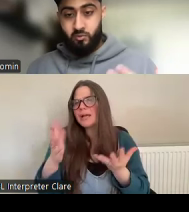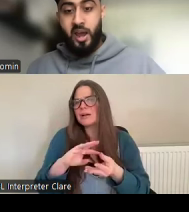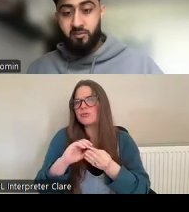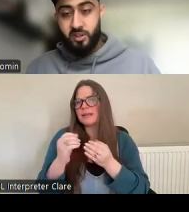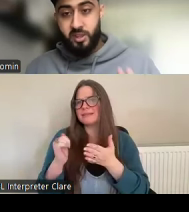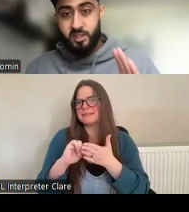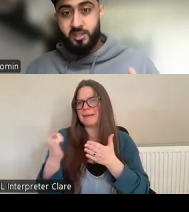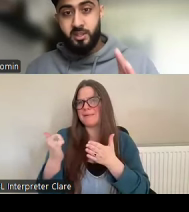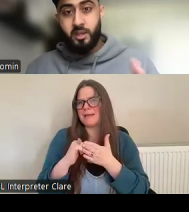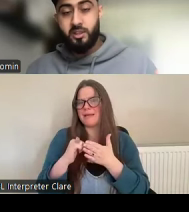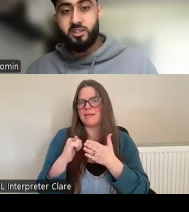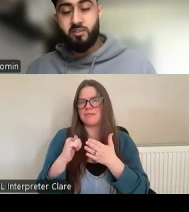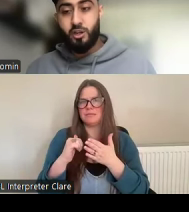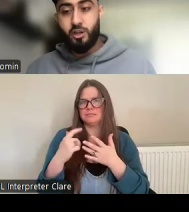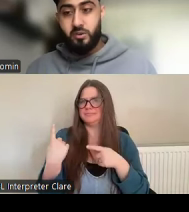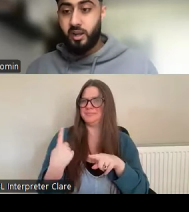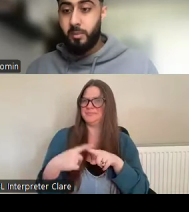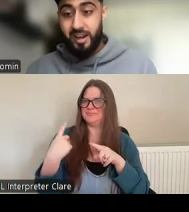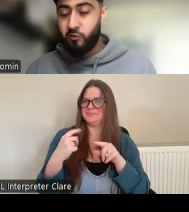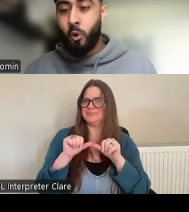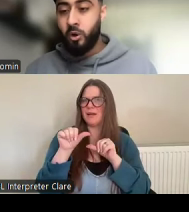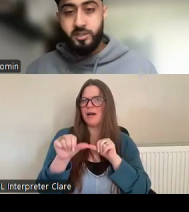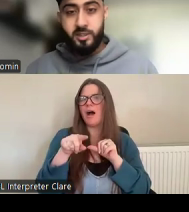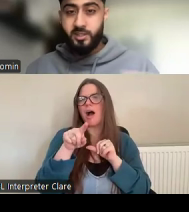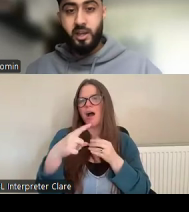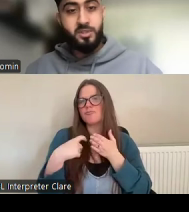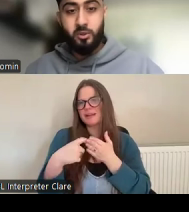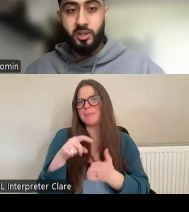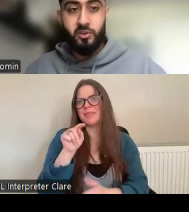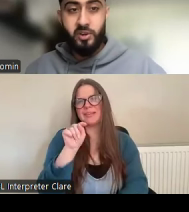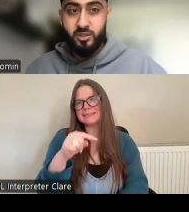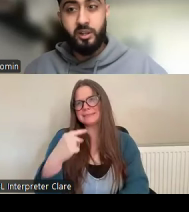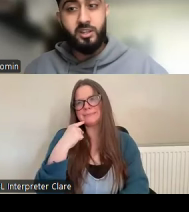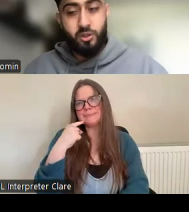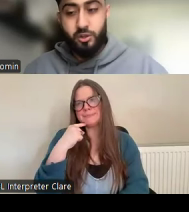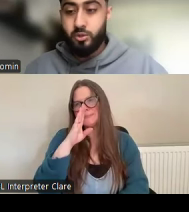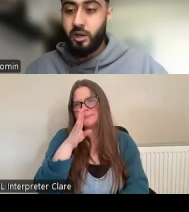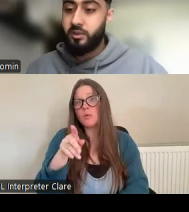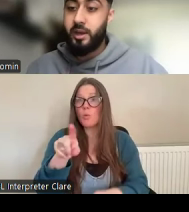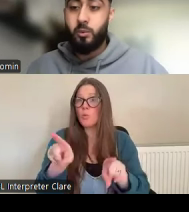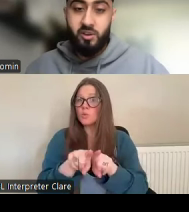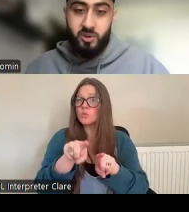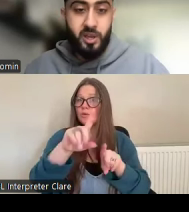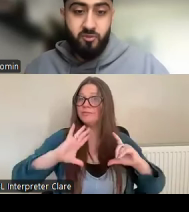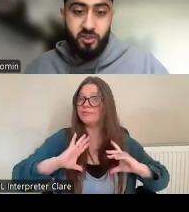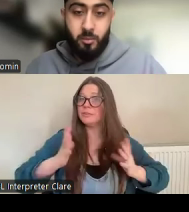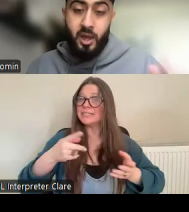right after this, this is the version I'd recommend. Of course, this is absolutely free as well. There's other tools out there where you have to pay for them,